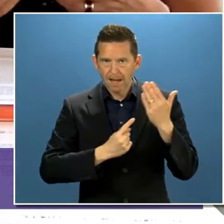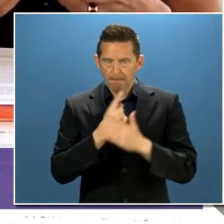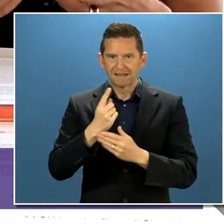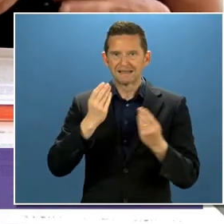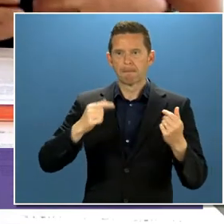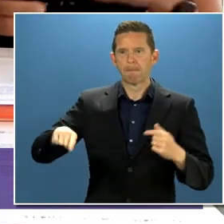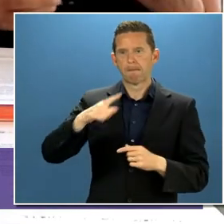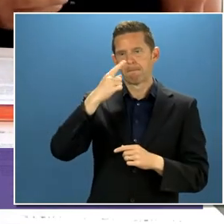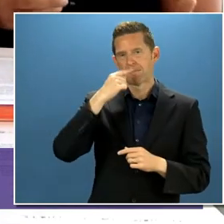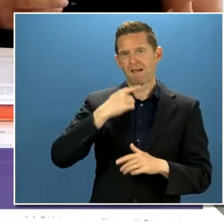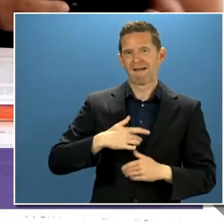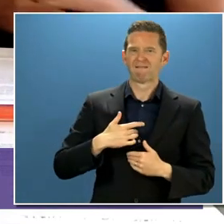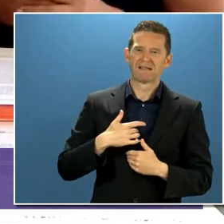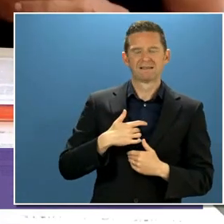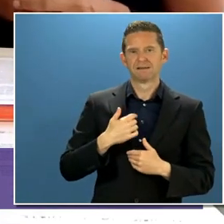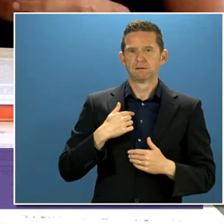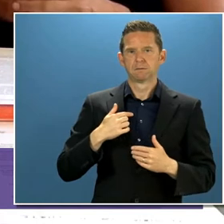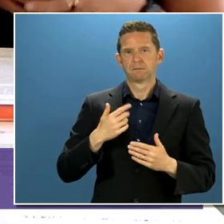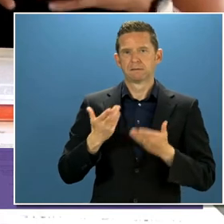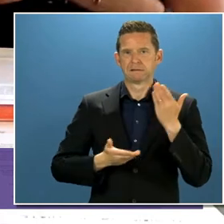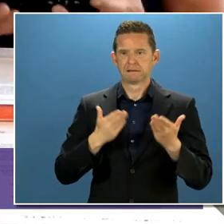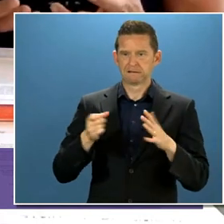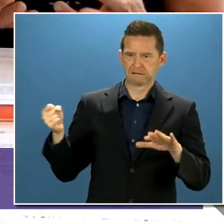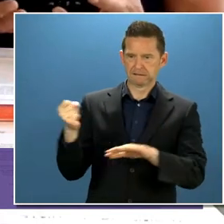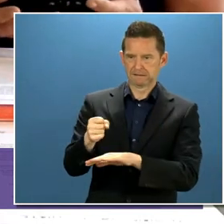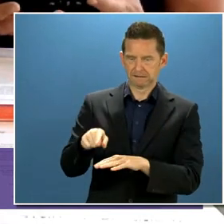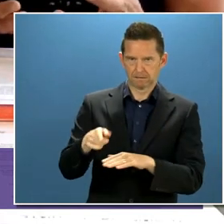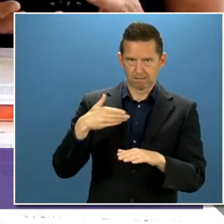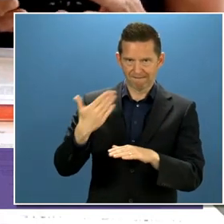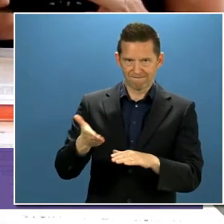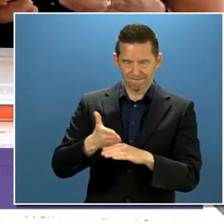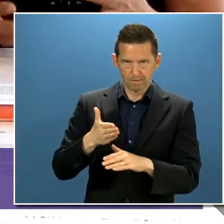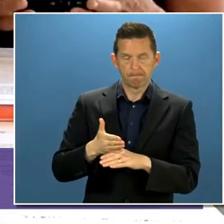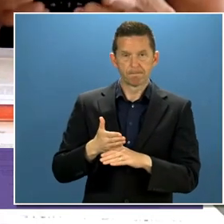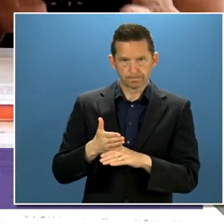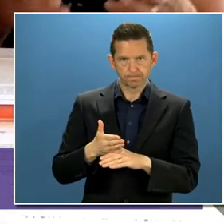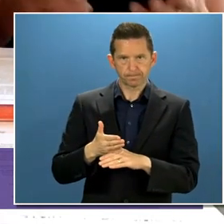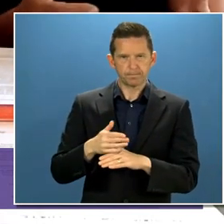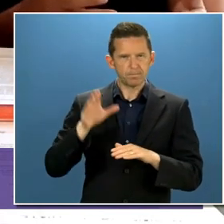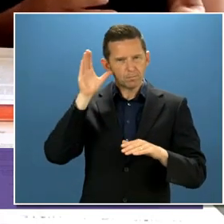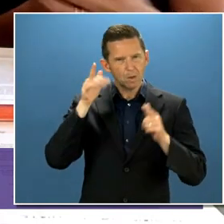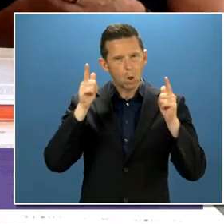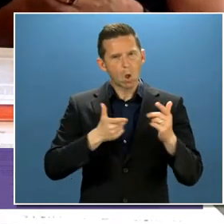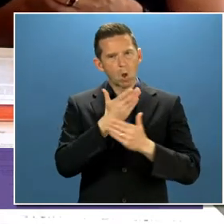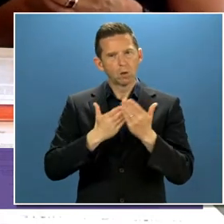employ somebody and put those in, and then we were hearing a lot about people with disability not feeling like they fitted necessarily.